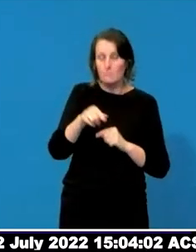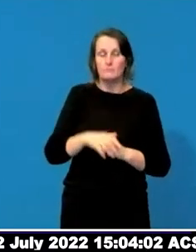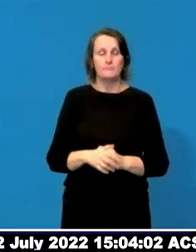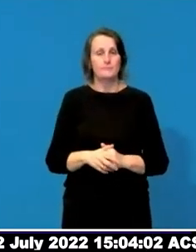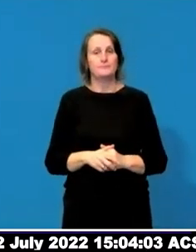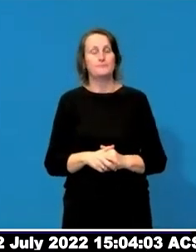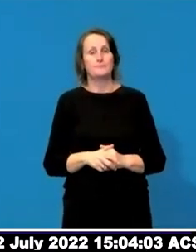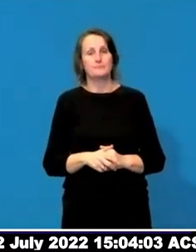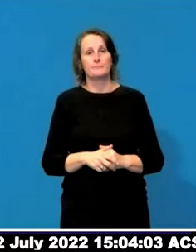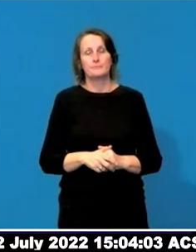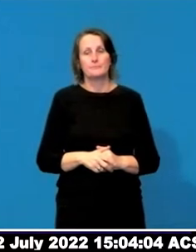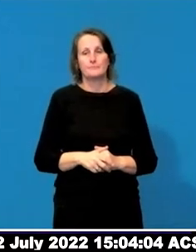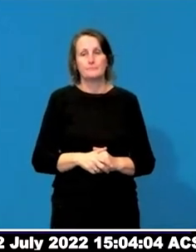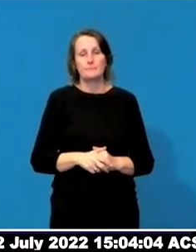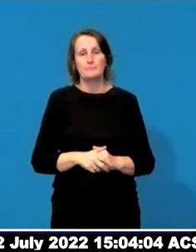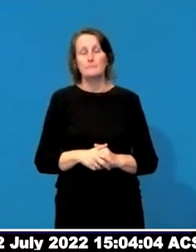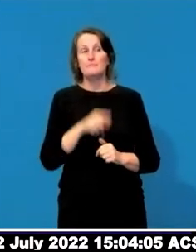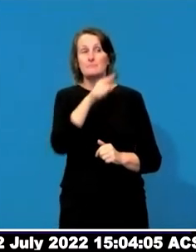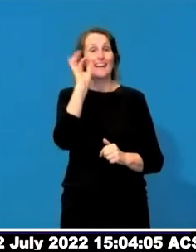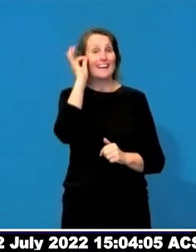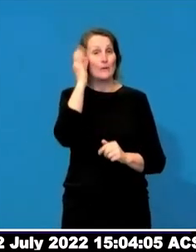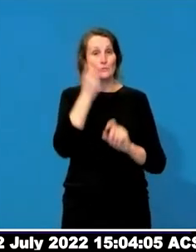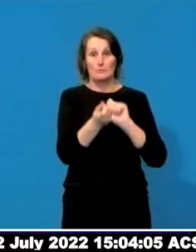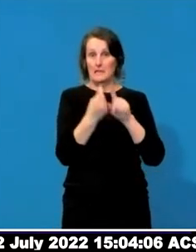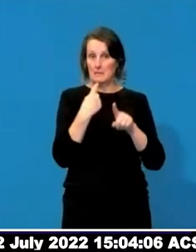And they go on in this letter to indicate that they have